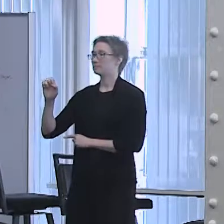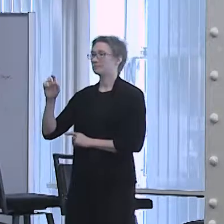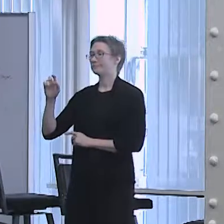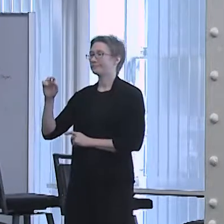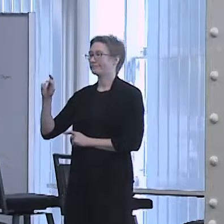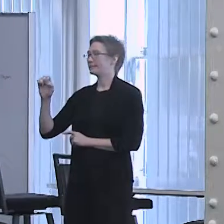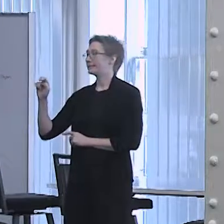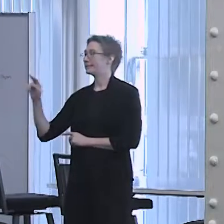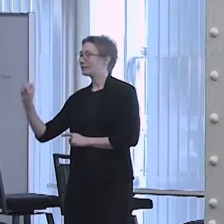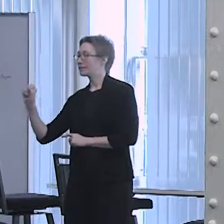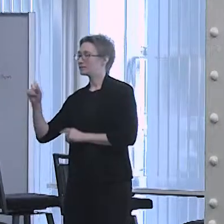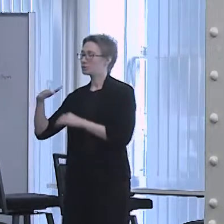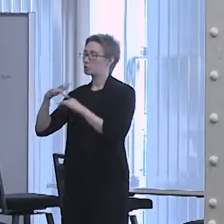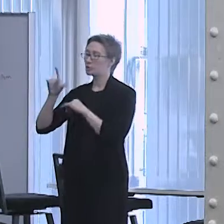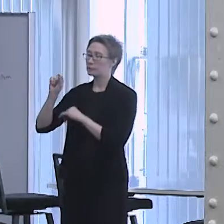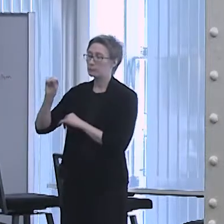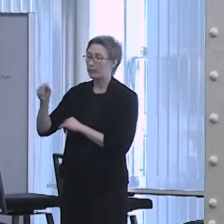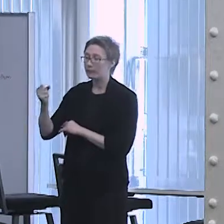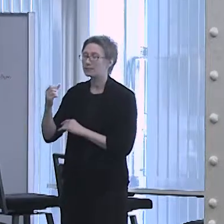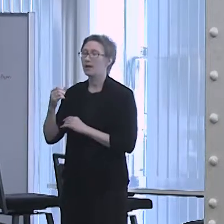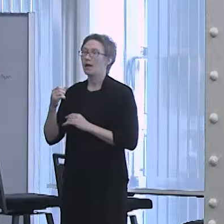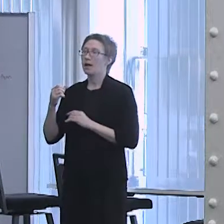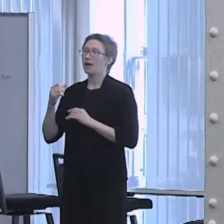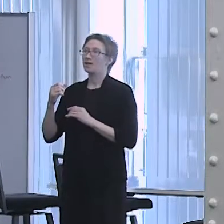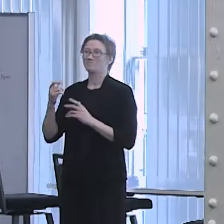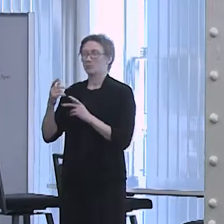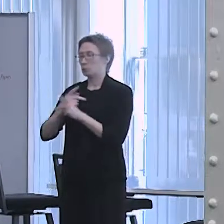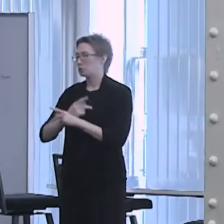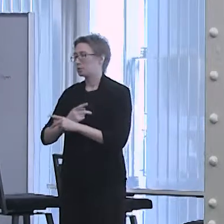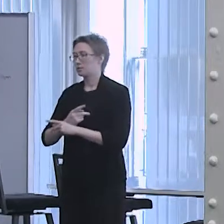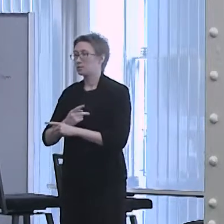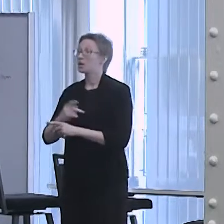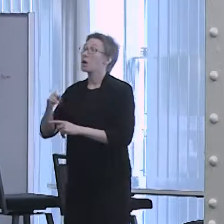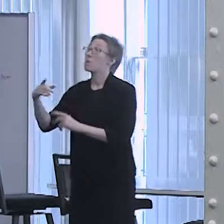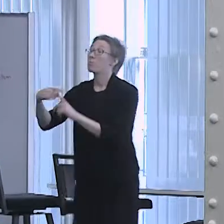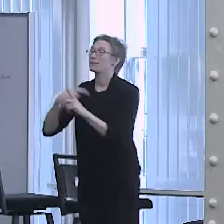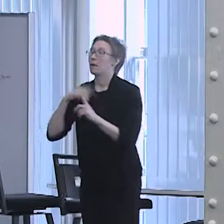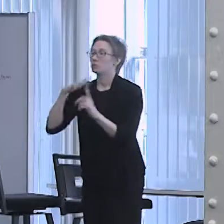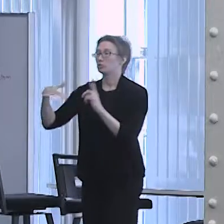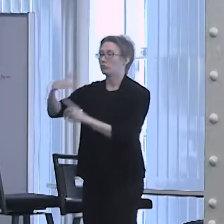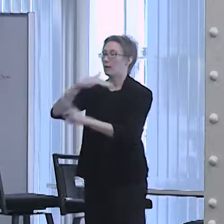by evangelical, conservative culture. You know, the "hallelujah, Jesus!"